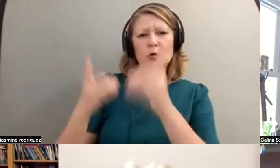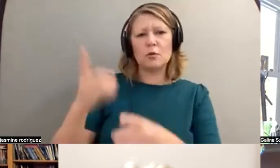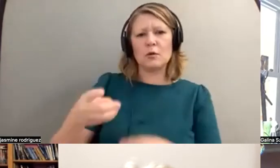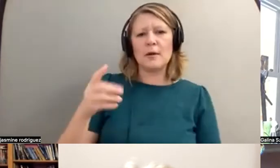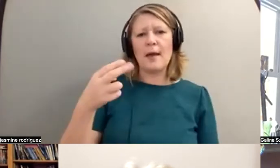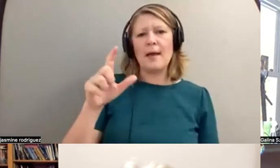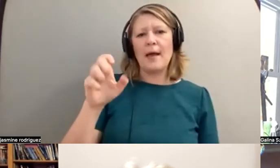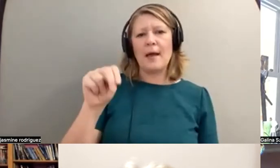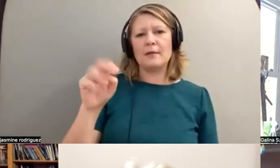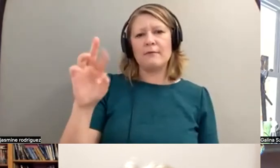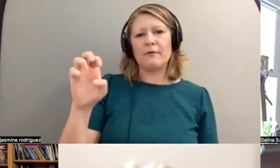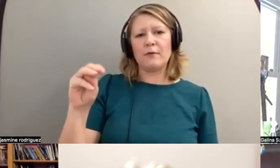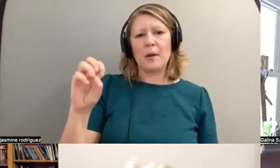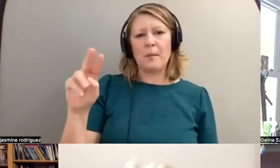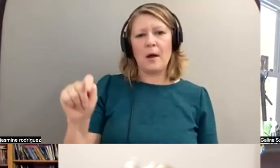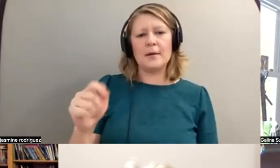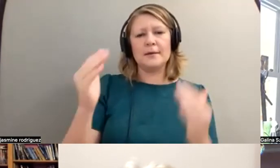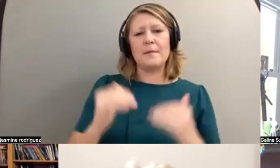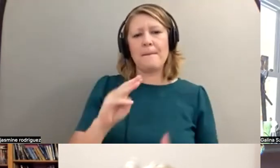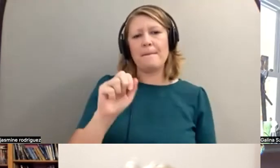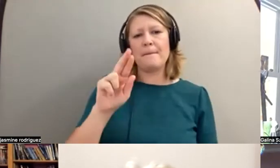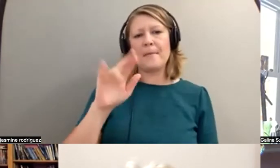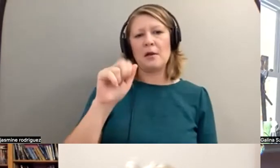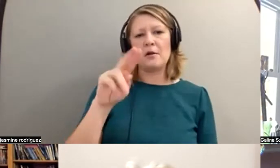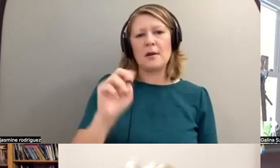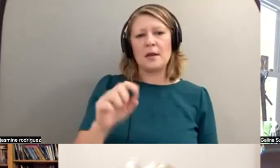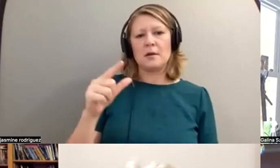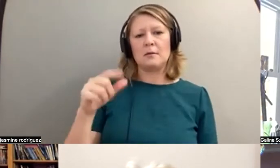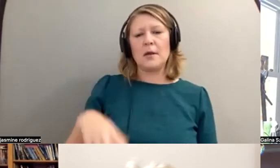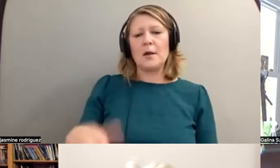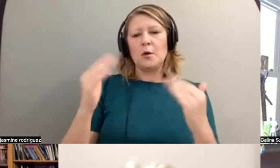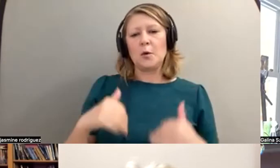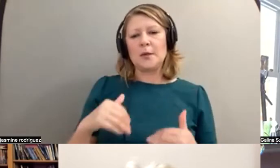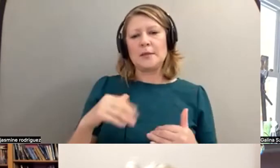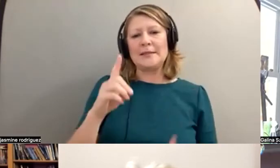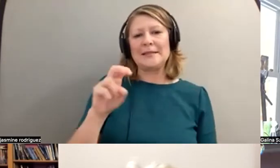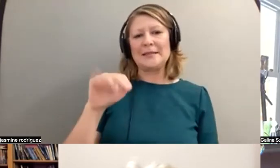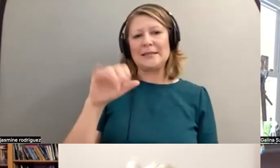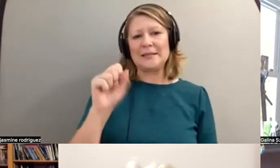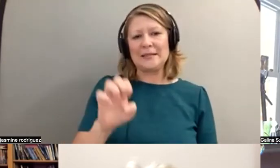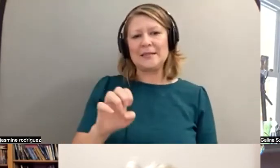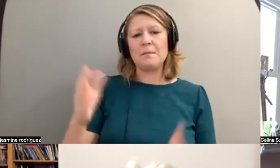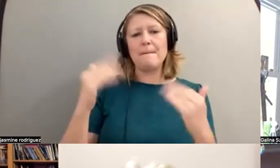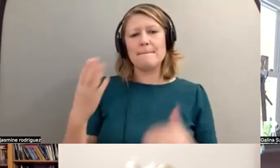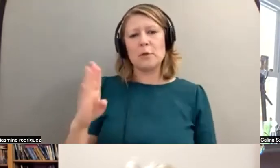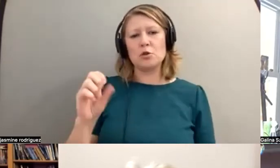Marianne Dornice Goldman, Lois Wilbur, Blue Shutters Web Design, Diane's Song,